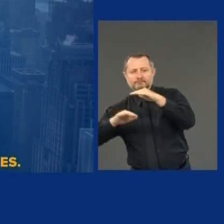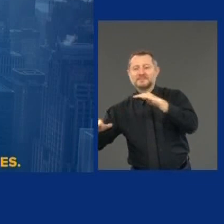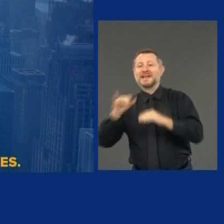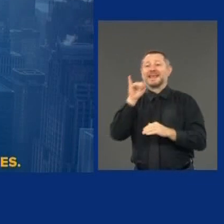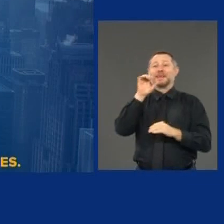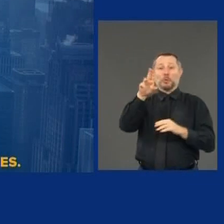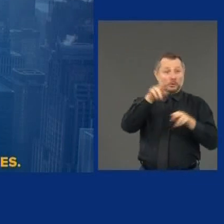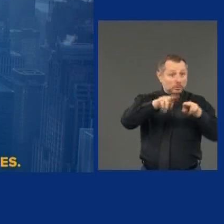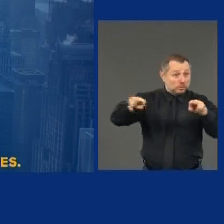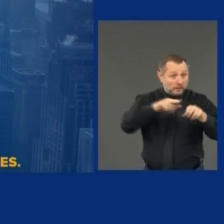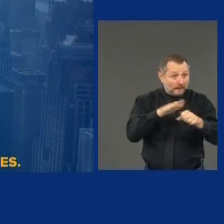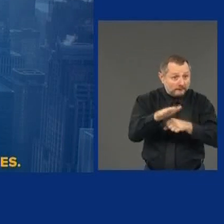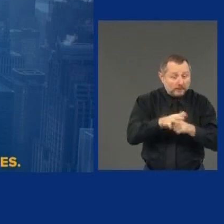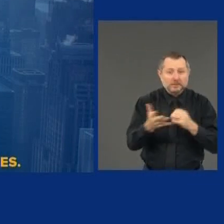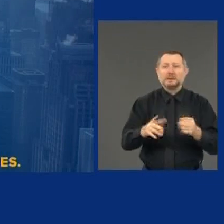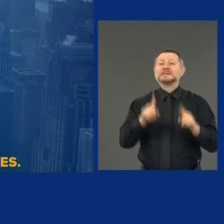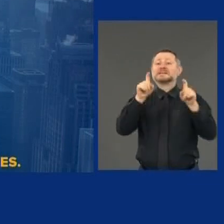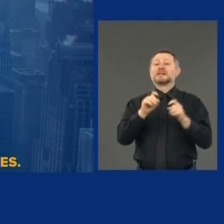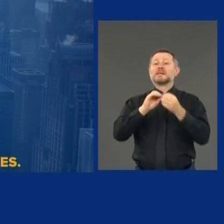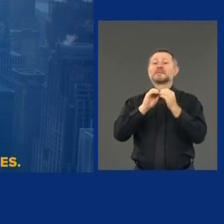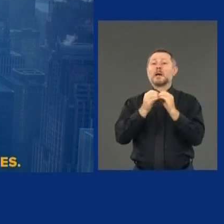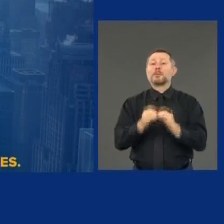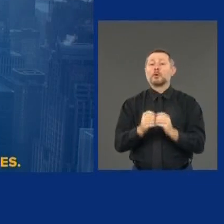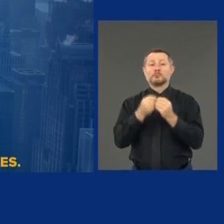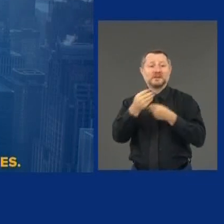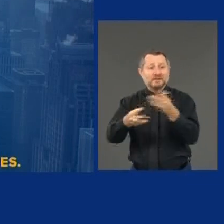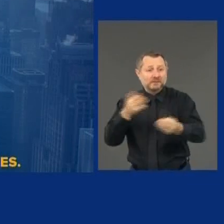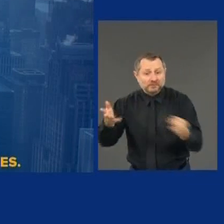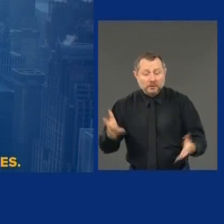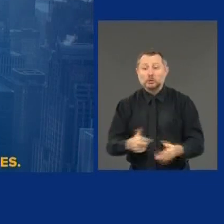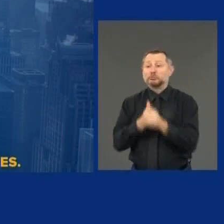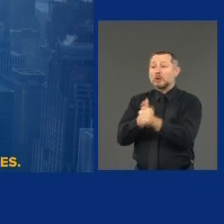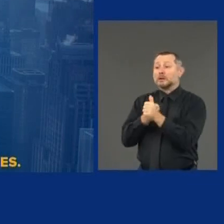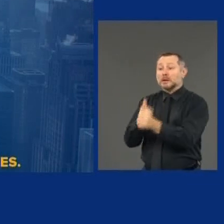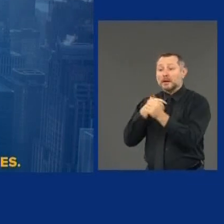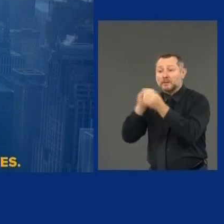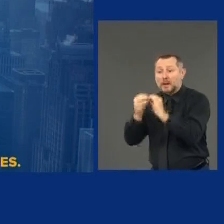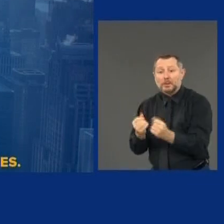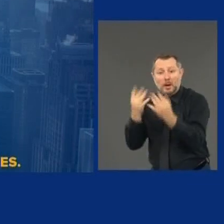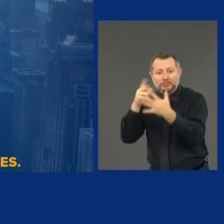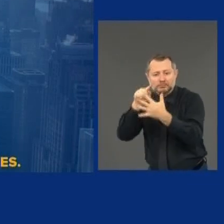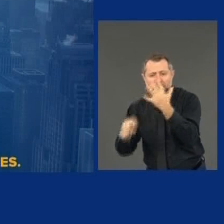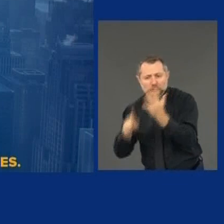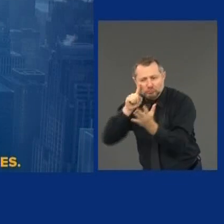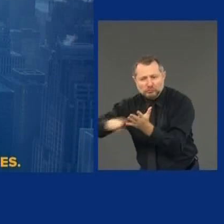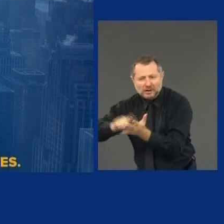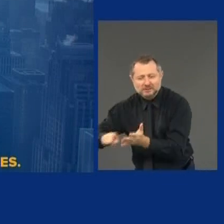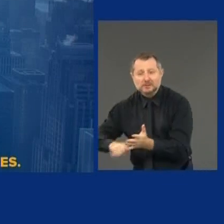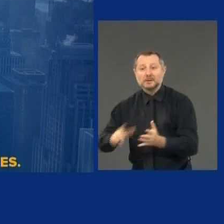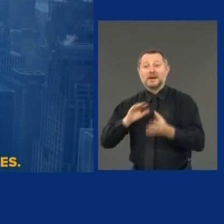CAPACITY AND THE ICU CAPACITY AND THE NUMBER OF TESTS AND THE NUMBER OF TRACERS.